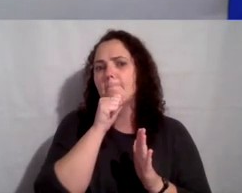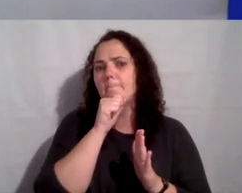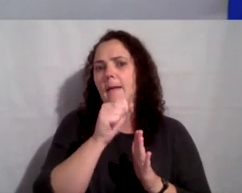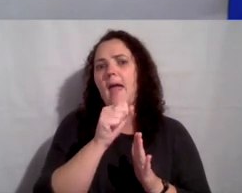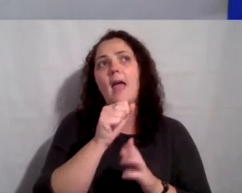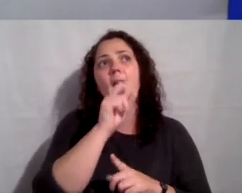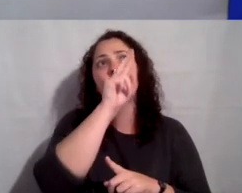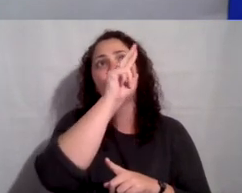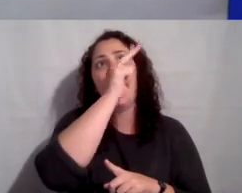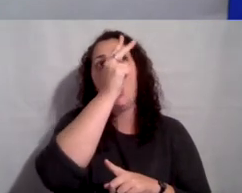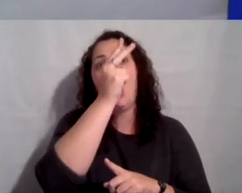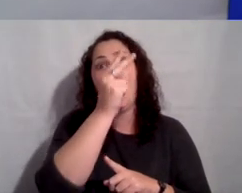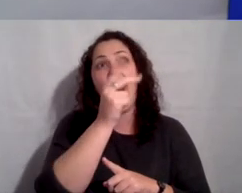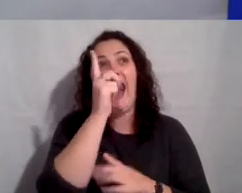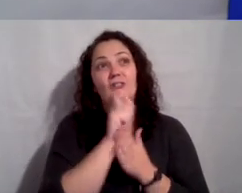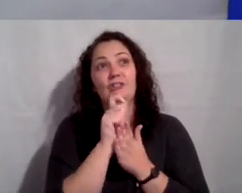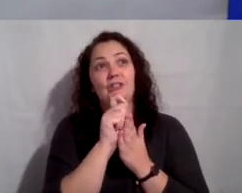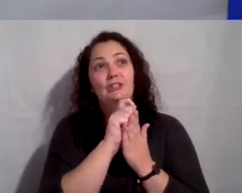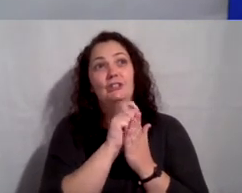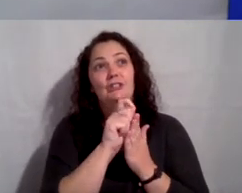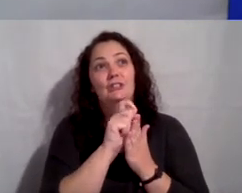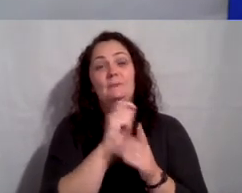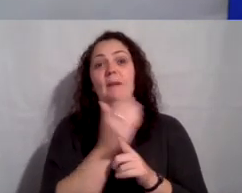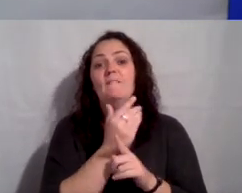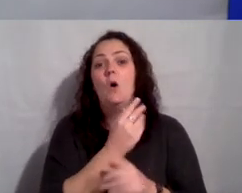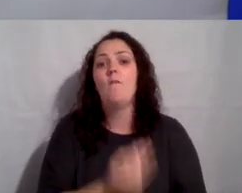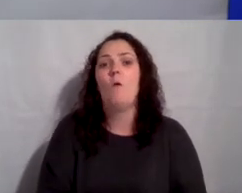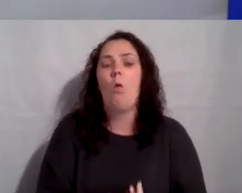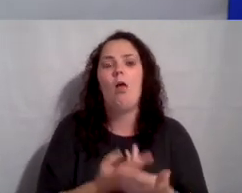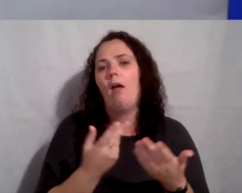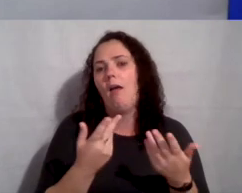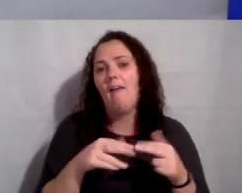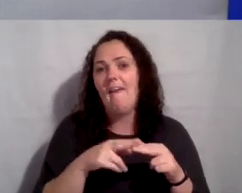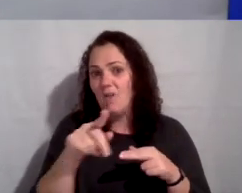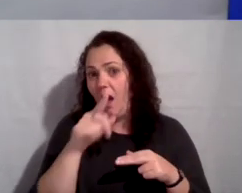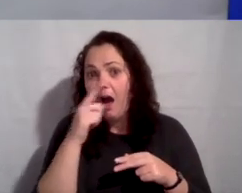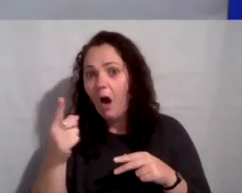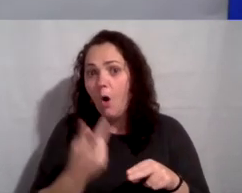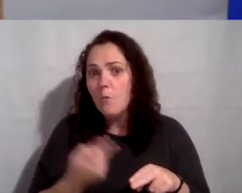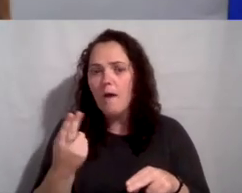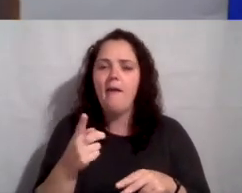hits the ground, and if you can do that, then you can do really good paintings right If you can't do that you'll never do a good painting. But going back to